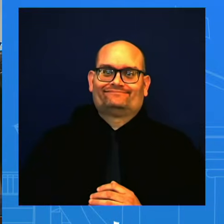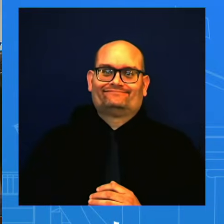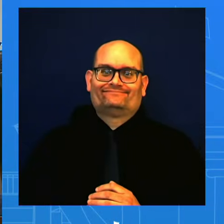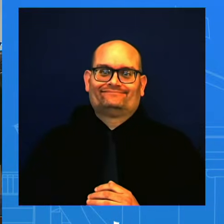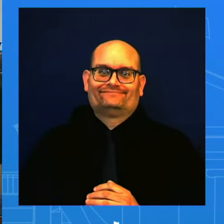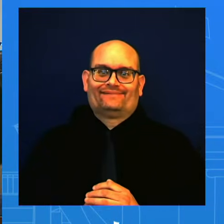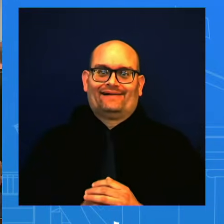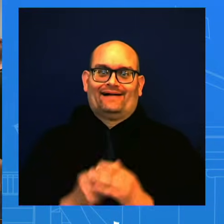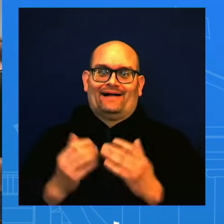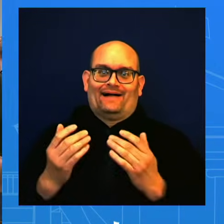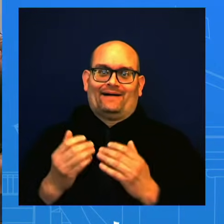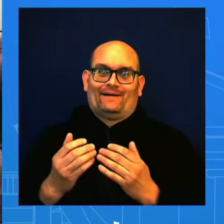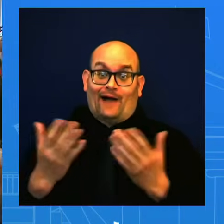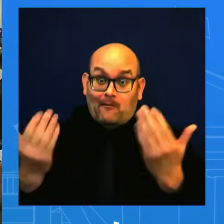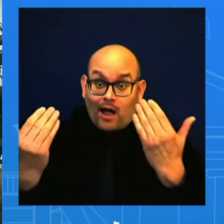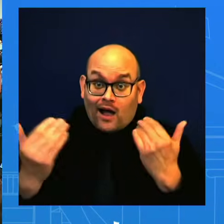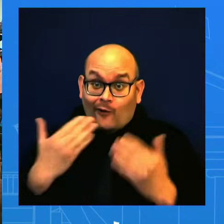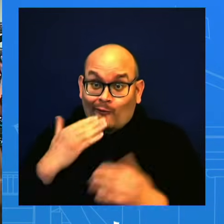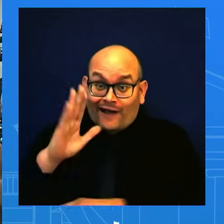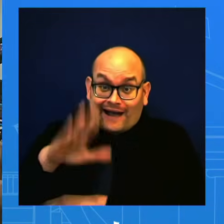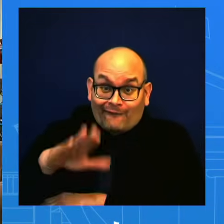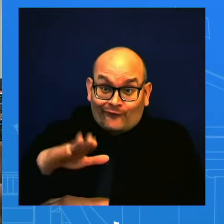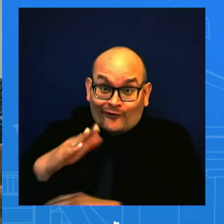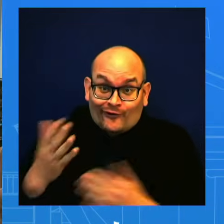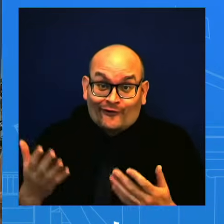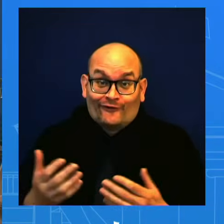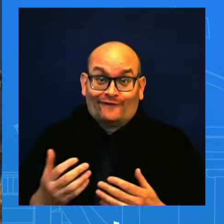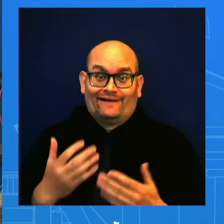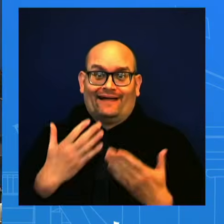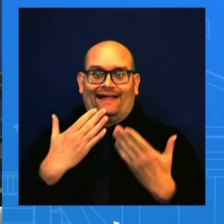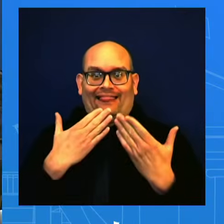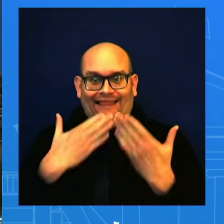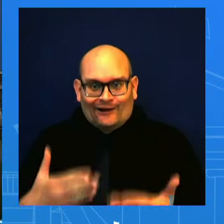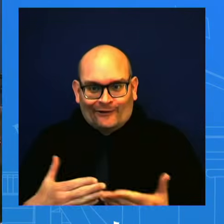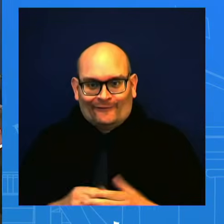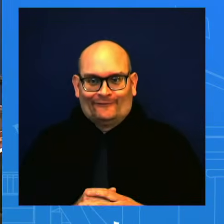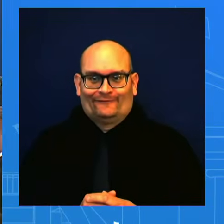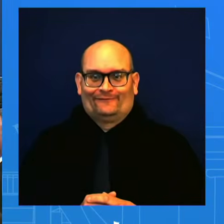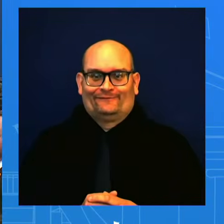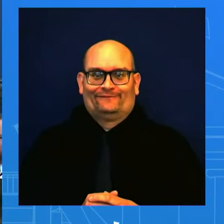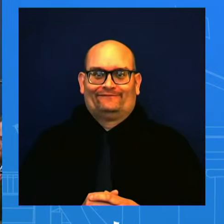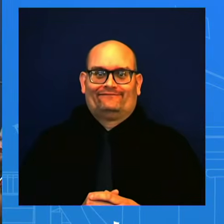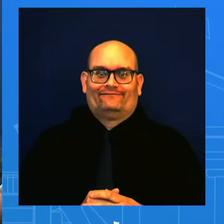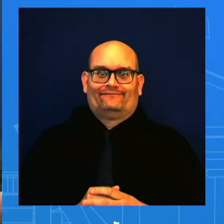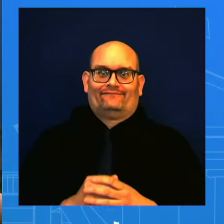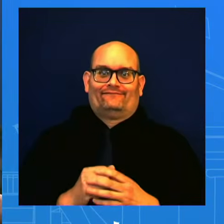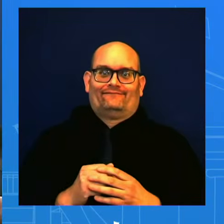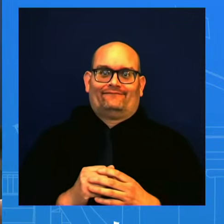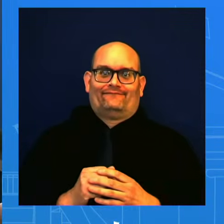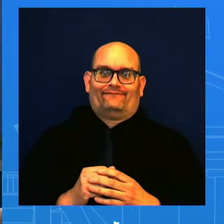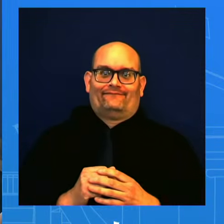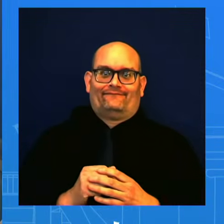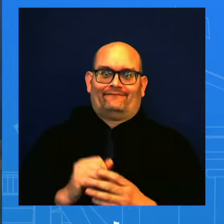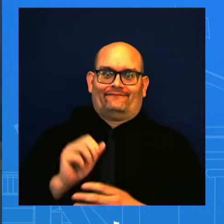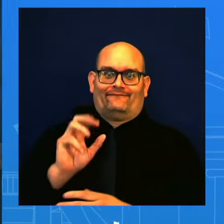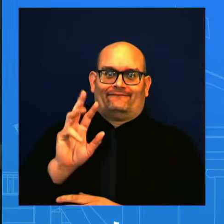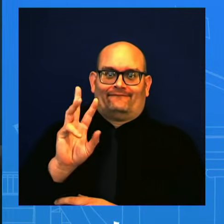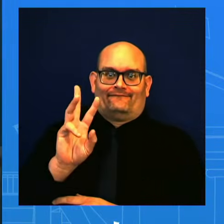All right. I just have one thing at the top, and then we'll get started. So, today, we are praying for the people of Florida and others along the southeast coast